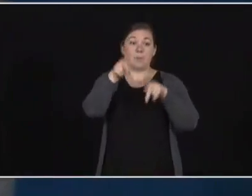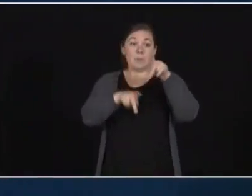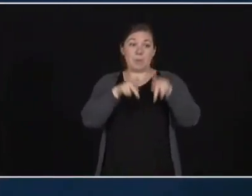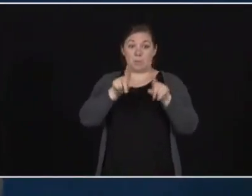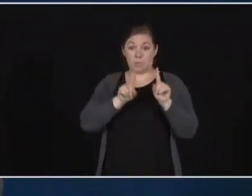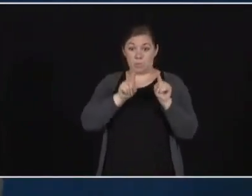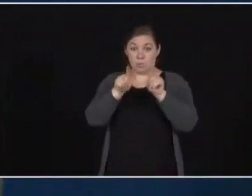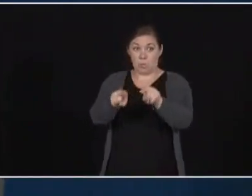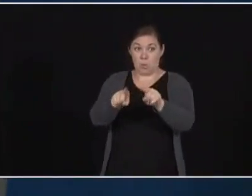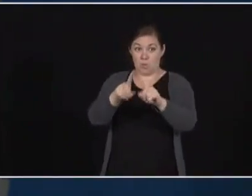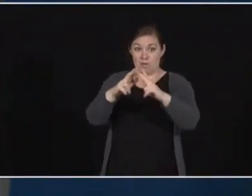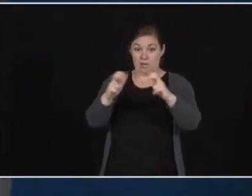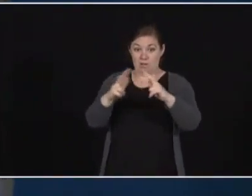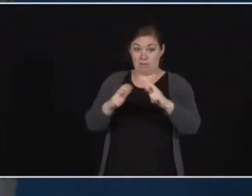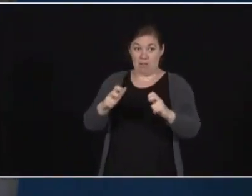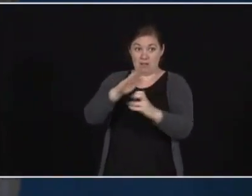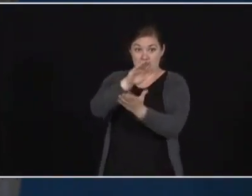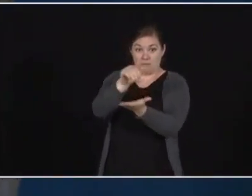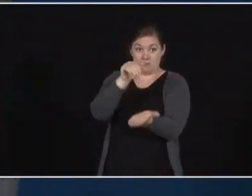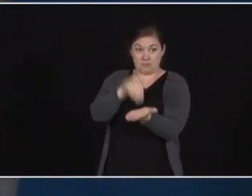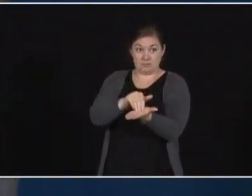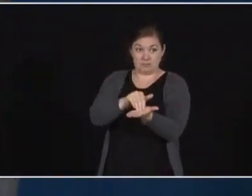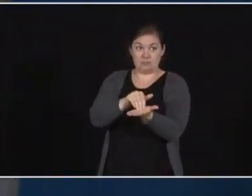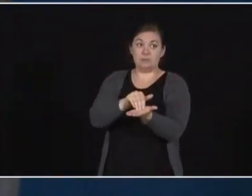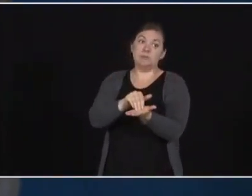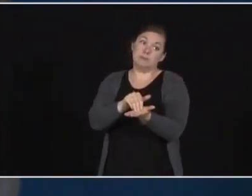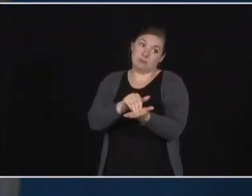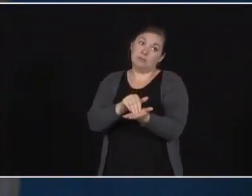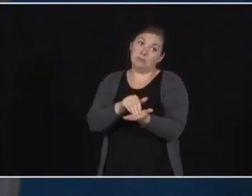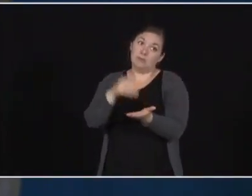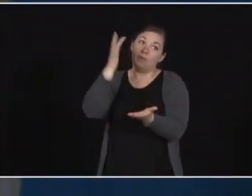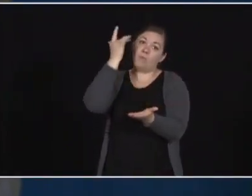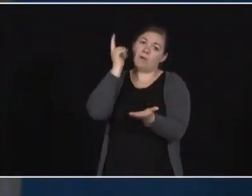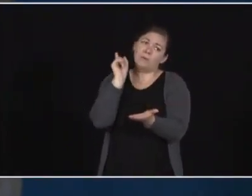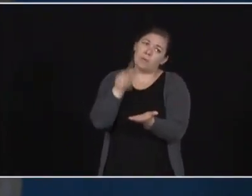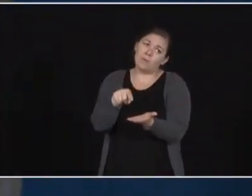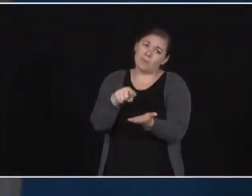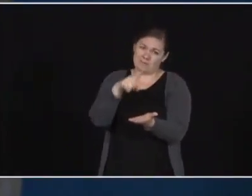then they are attending because they have concerns so they are attending because they have a